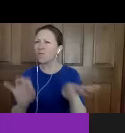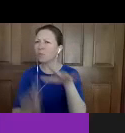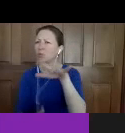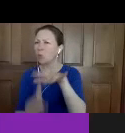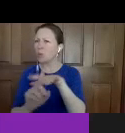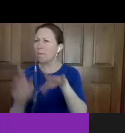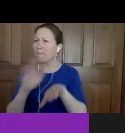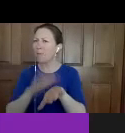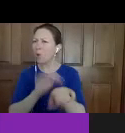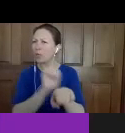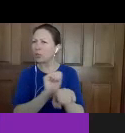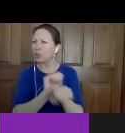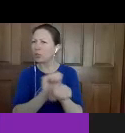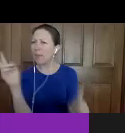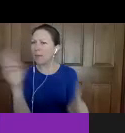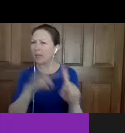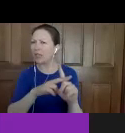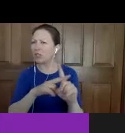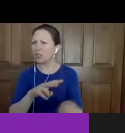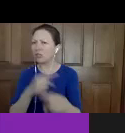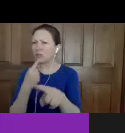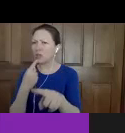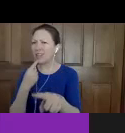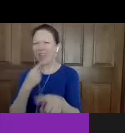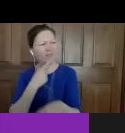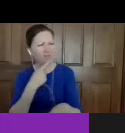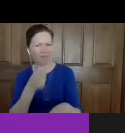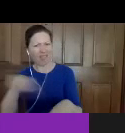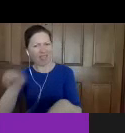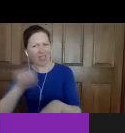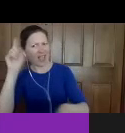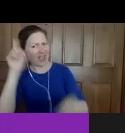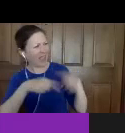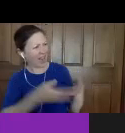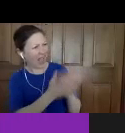can't ask this question. They actually can. And before I get into that, I want to ask